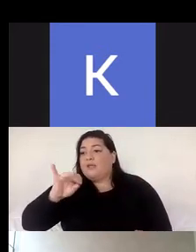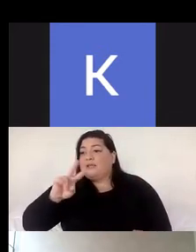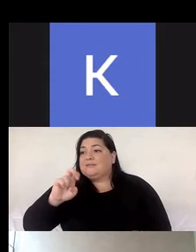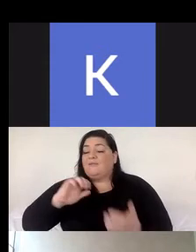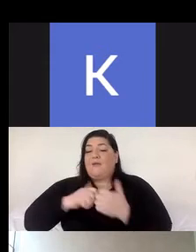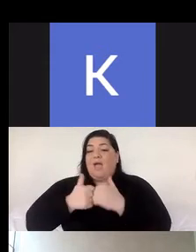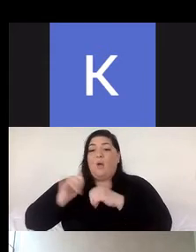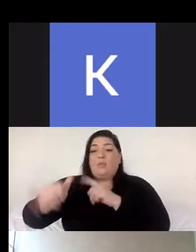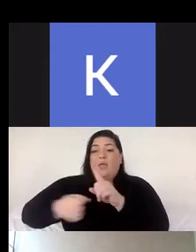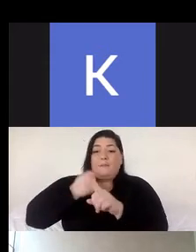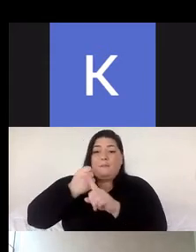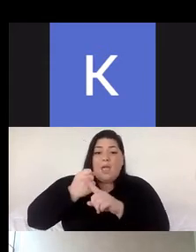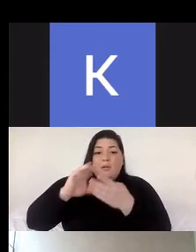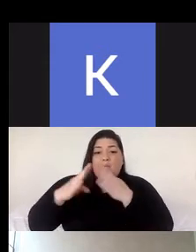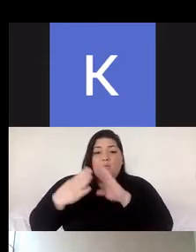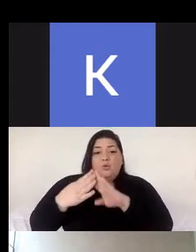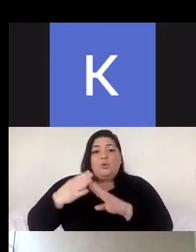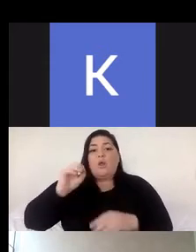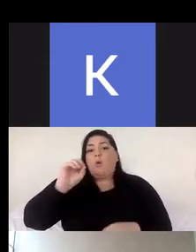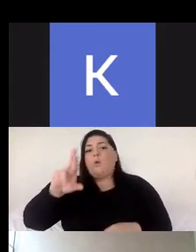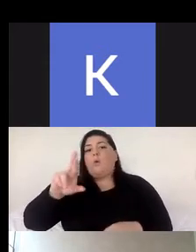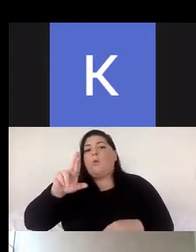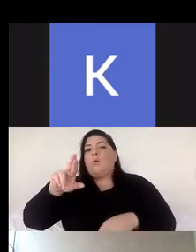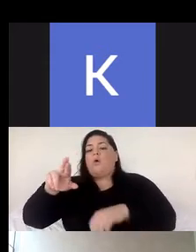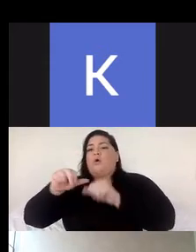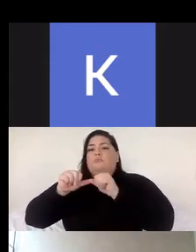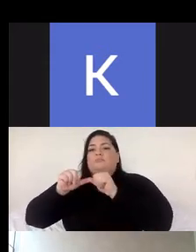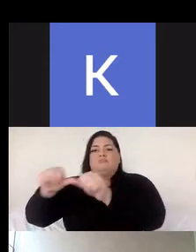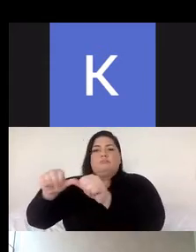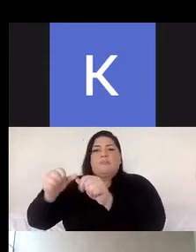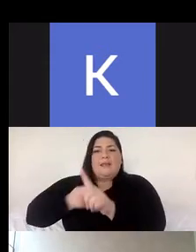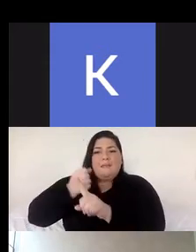or how they have a long-term impact on those victims